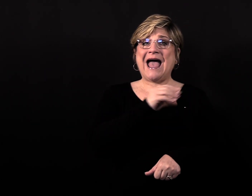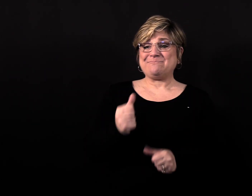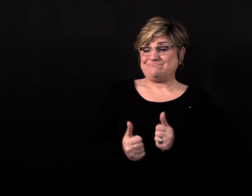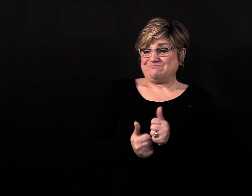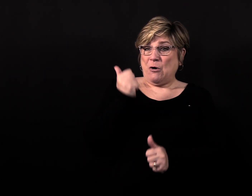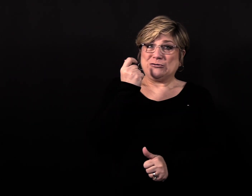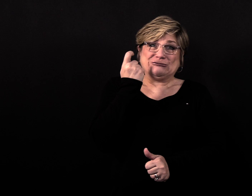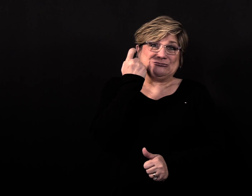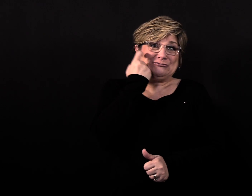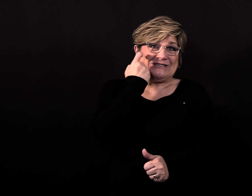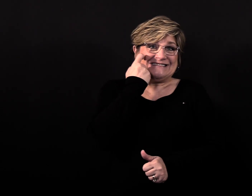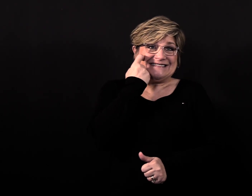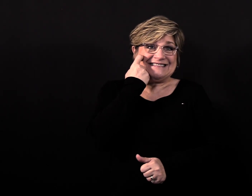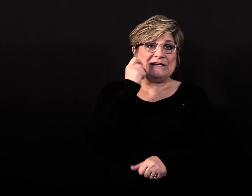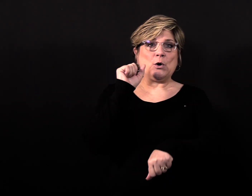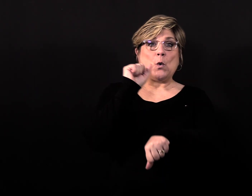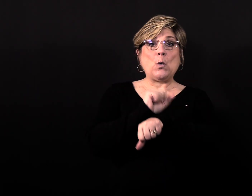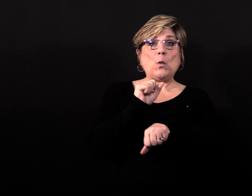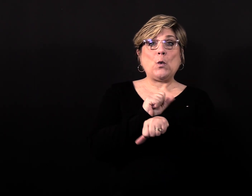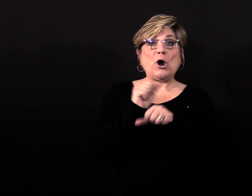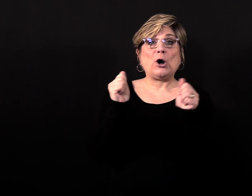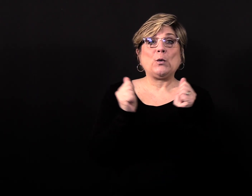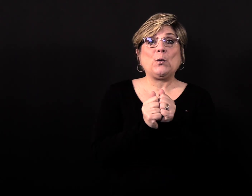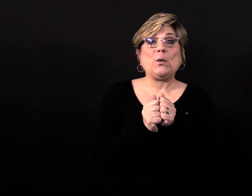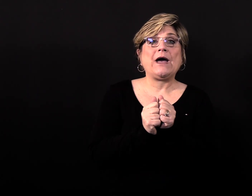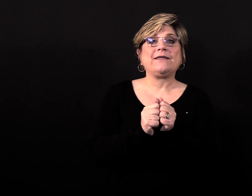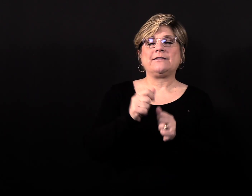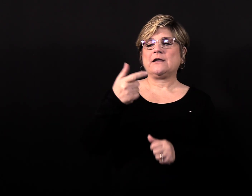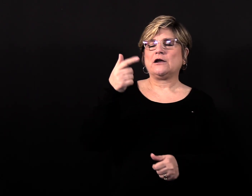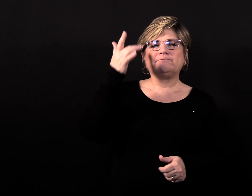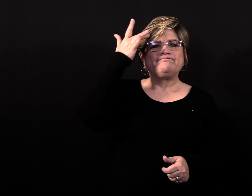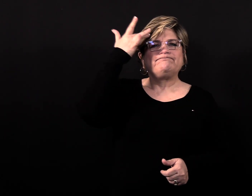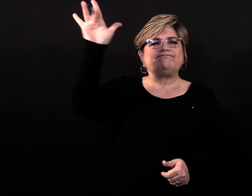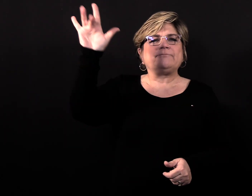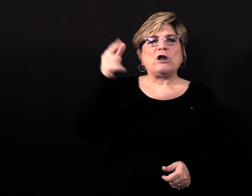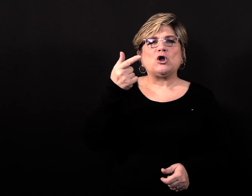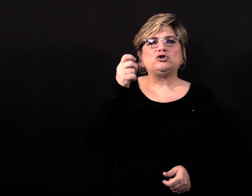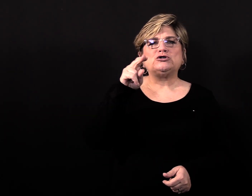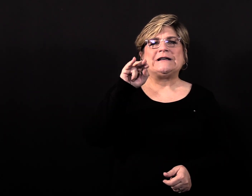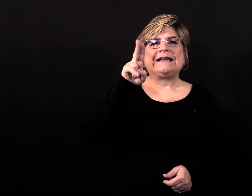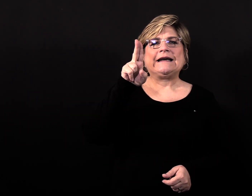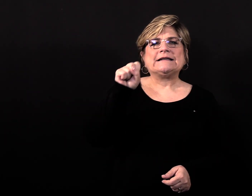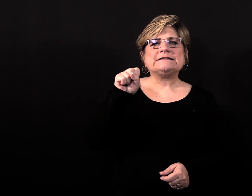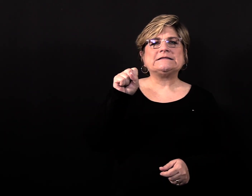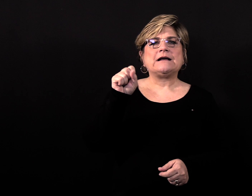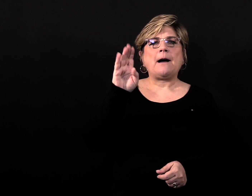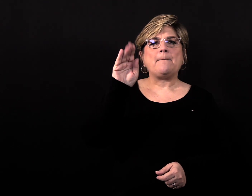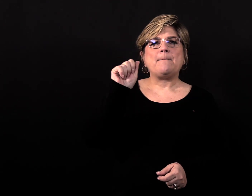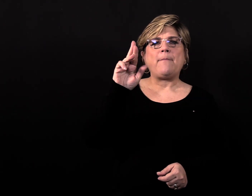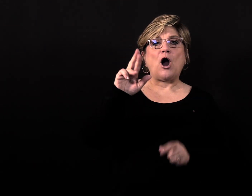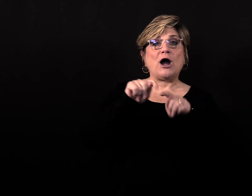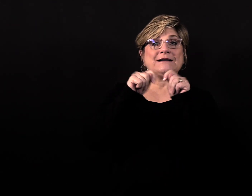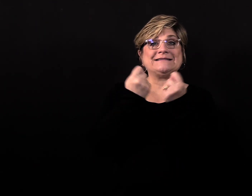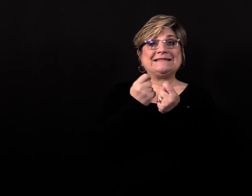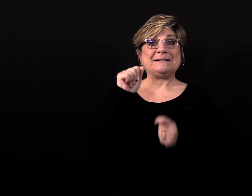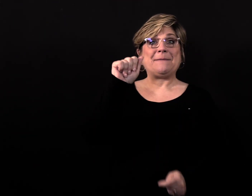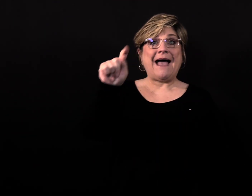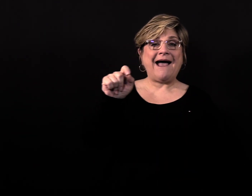worked with the Genius Bar team at Apple, Inc.